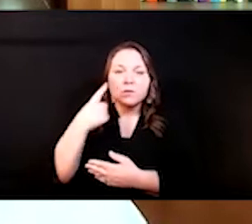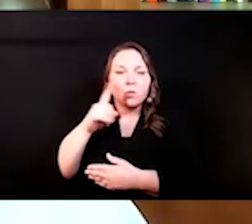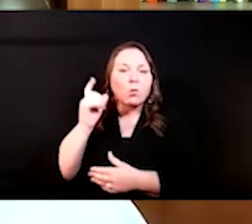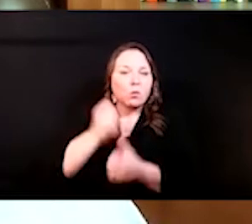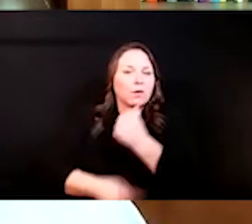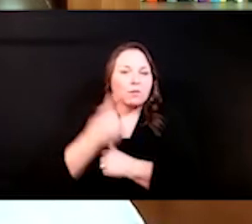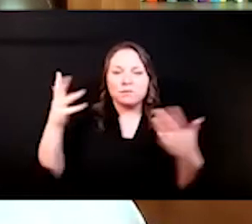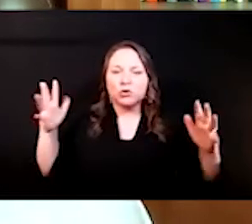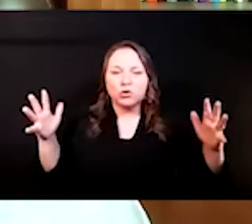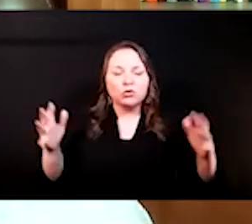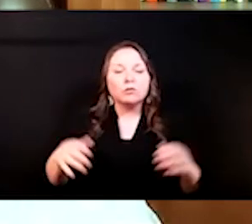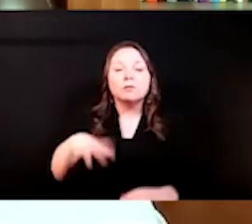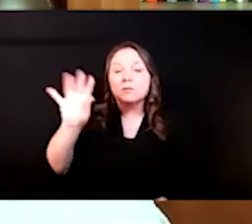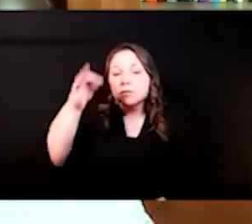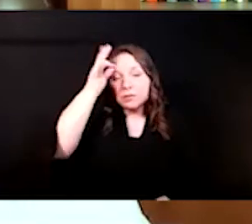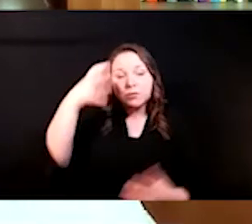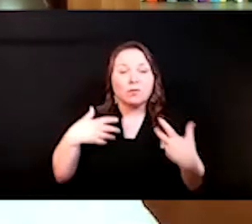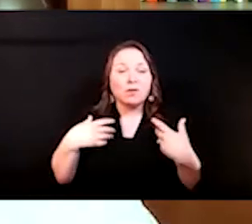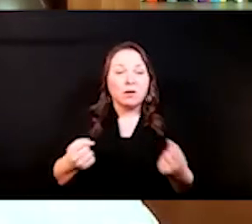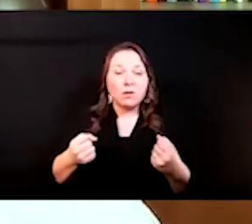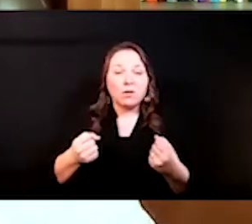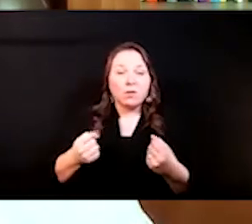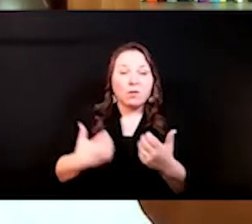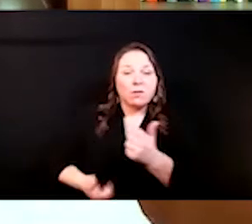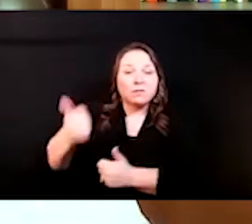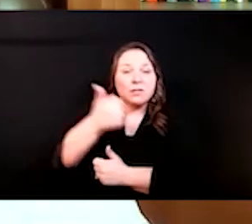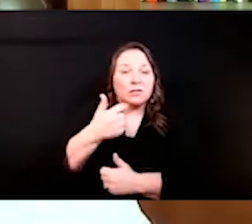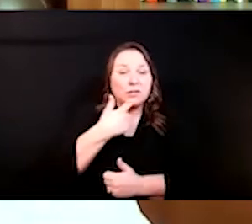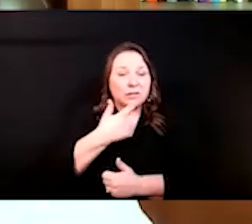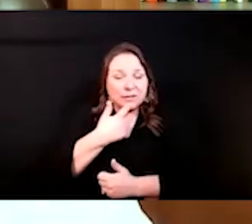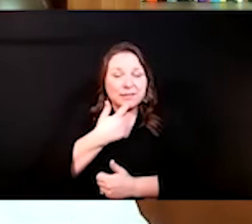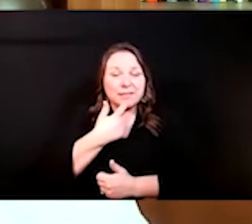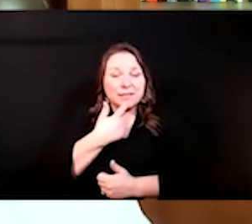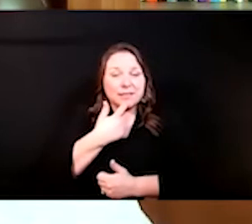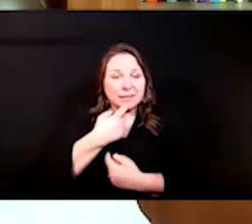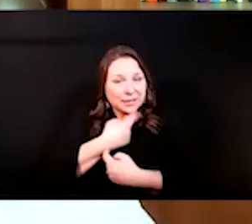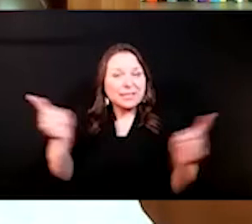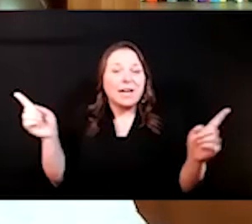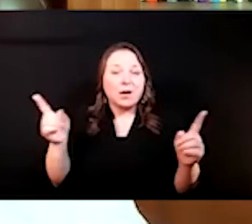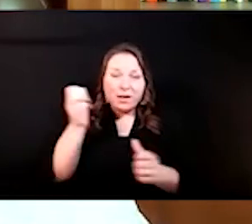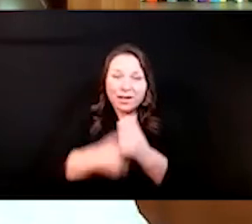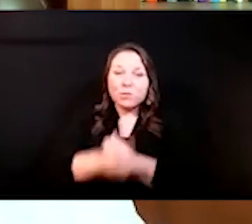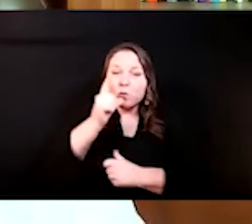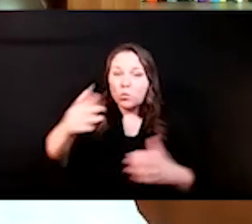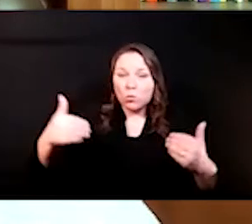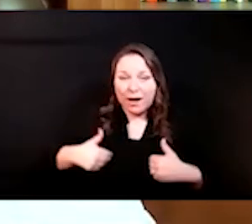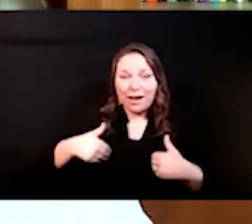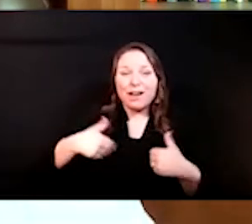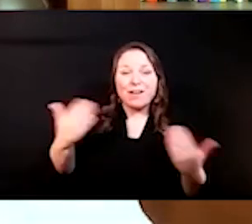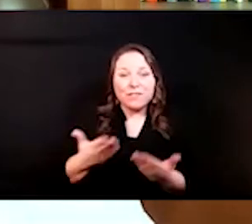ON BEHALF OF PATIENTS. SO THE FEDERAL HEALTH OFFICIALS HAVE SAID THAT THE COVID VACCINE WILL BE FREE TO EVERY AMERICAN